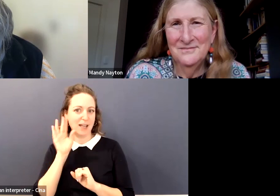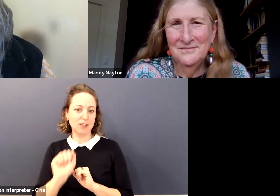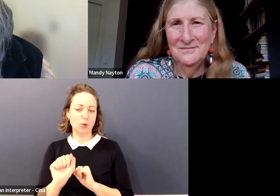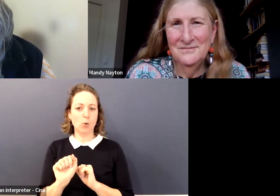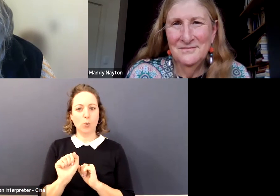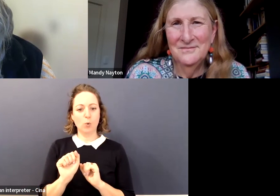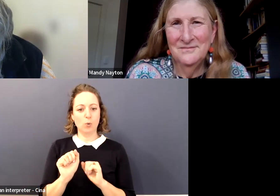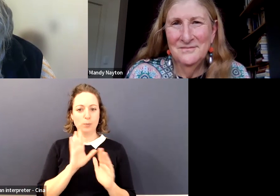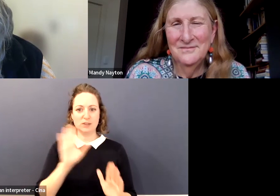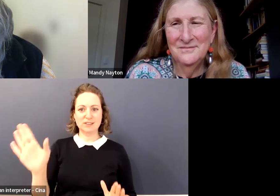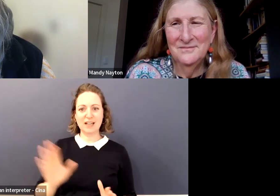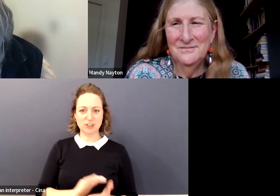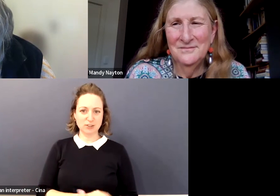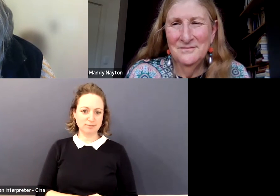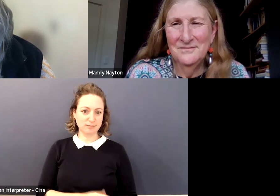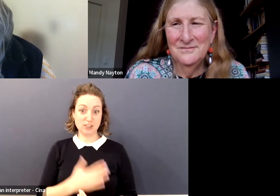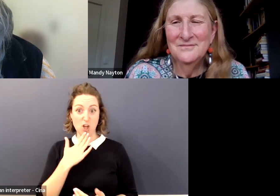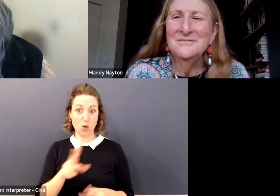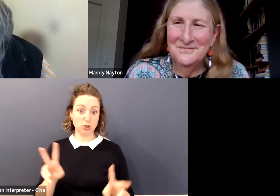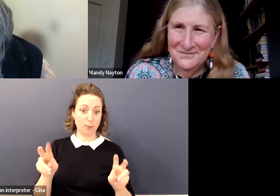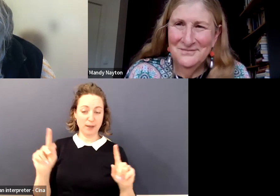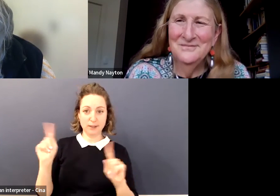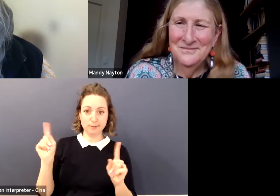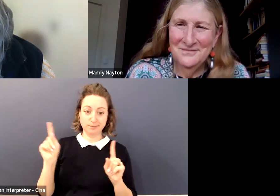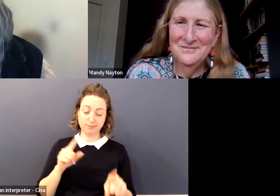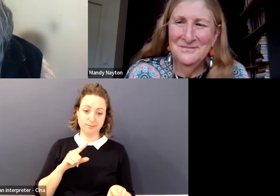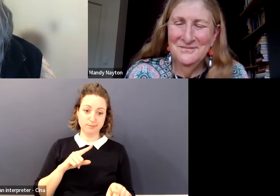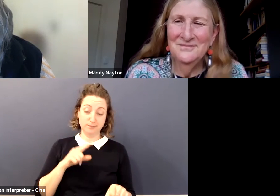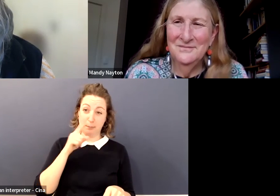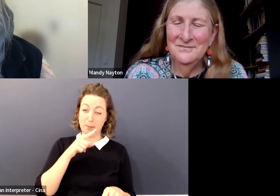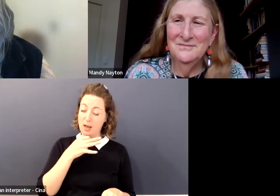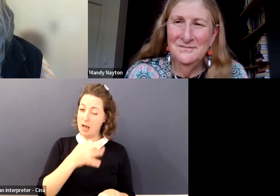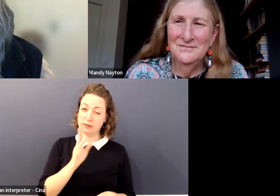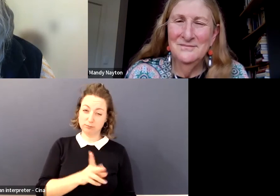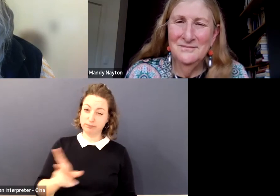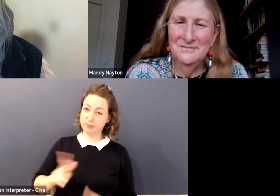this presentation. It's one of the hot topics, probably the most asked for topic that we get